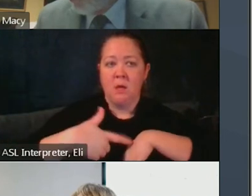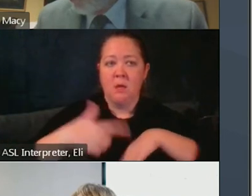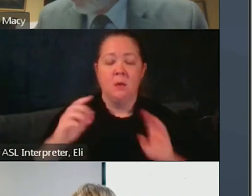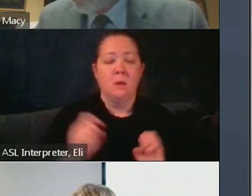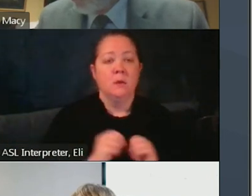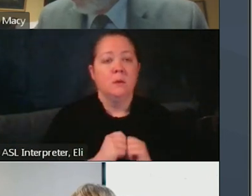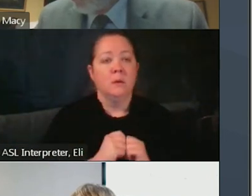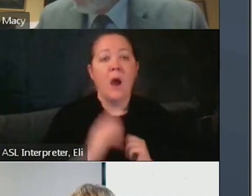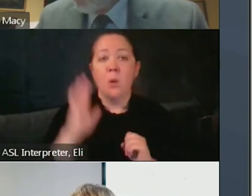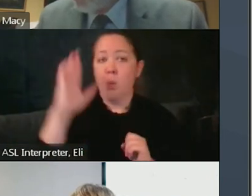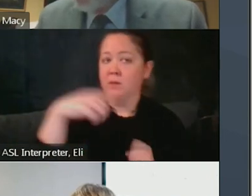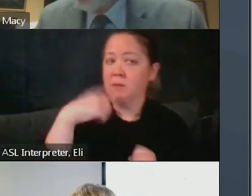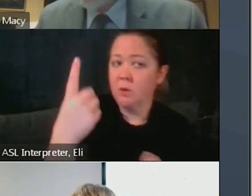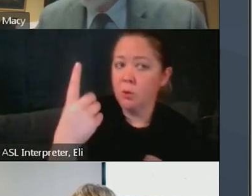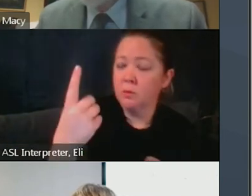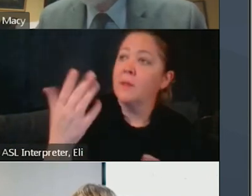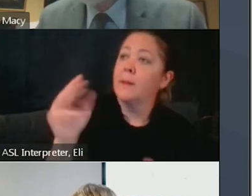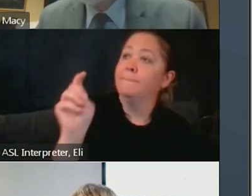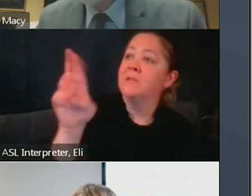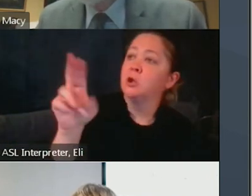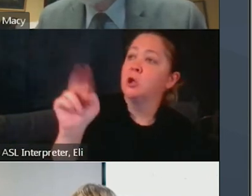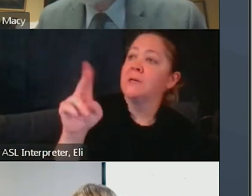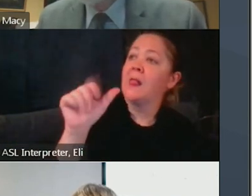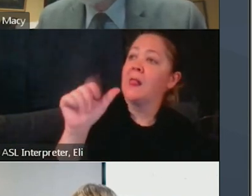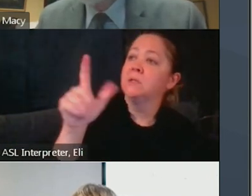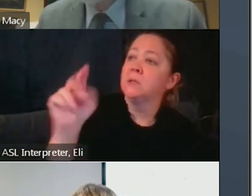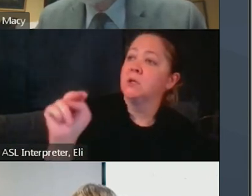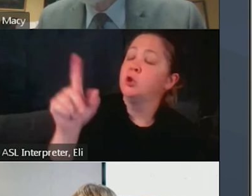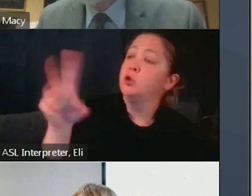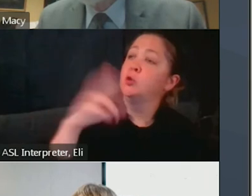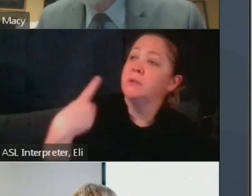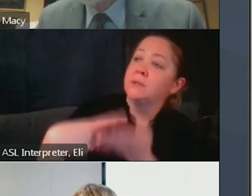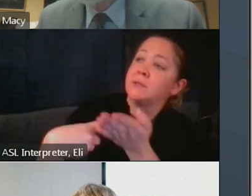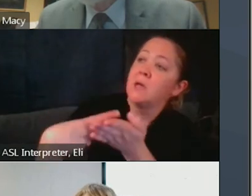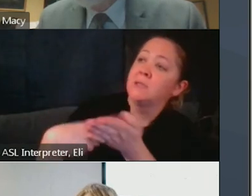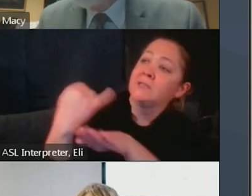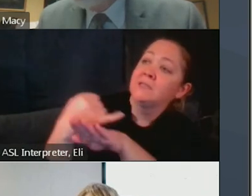Nelson, you said you discussed site selection. I, I am here to tell you, I,